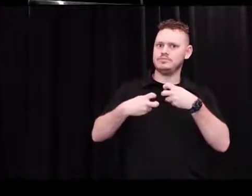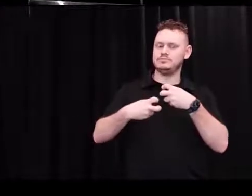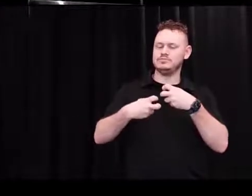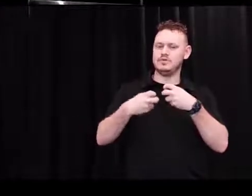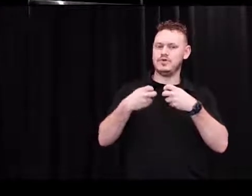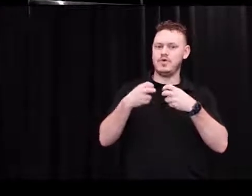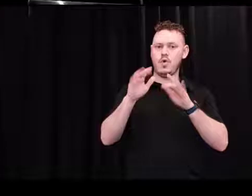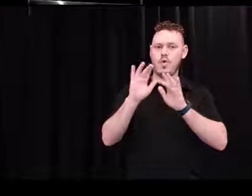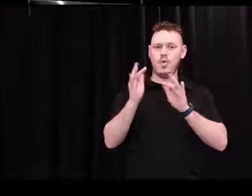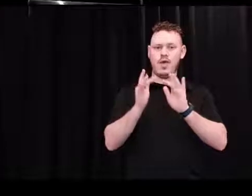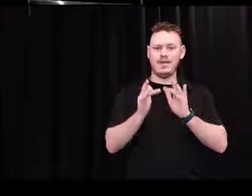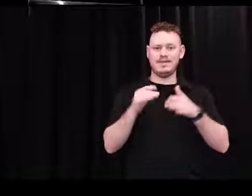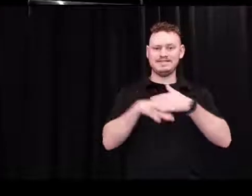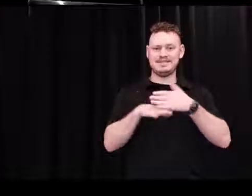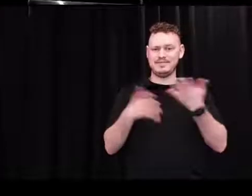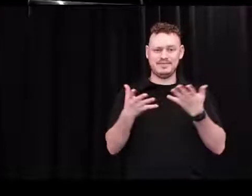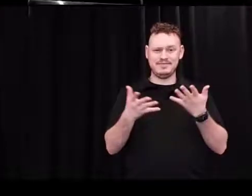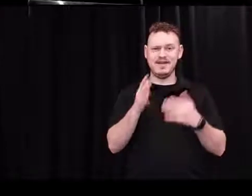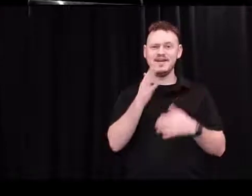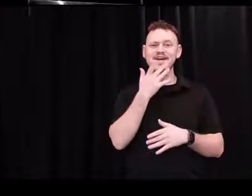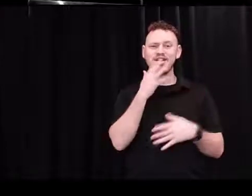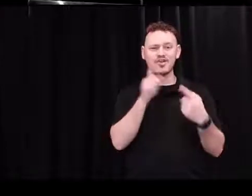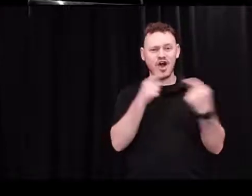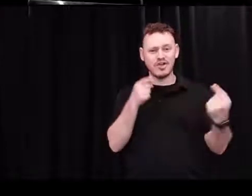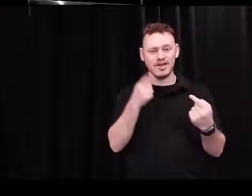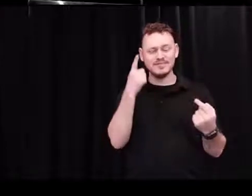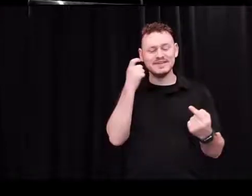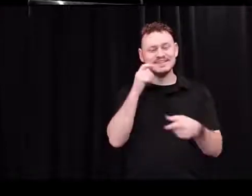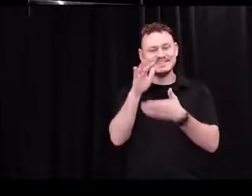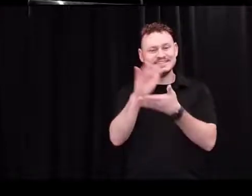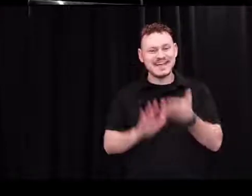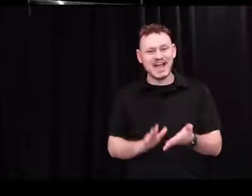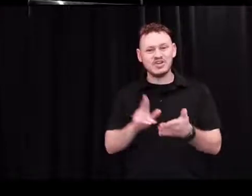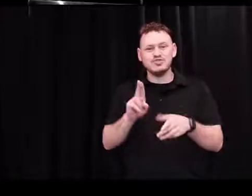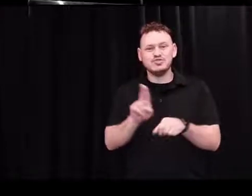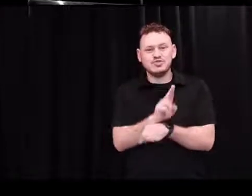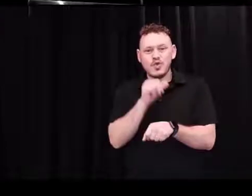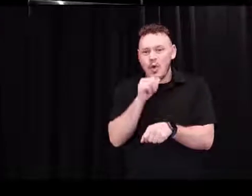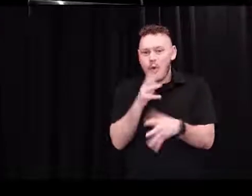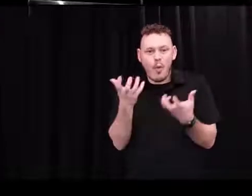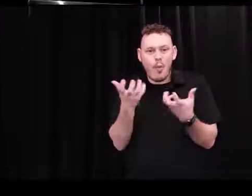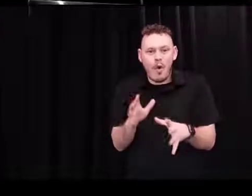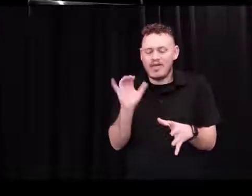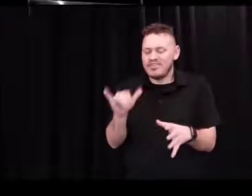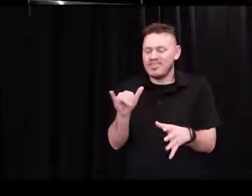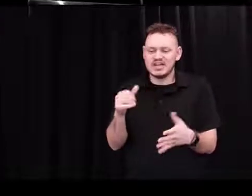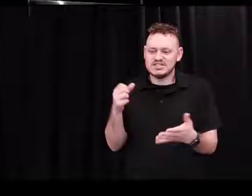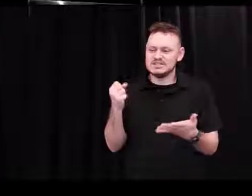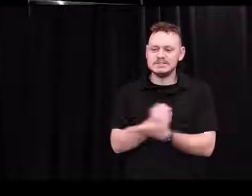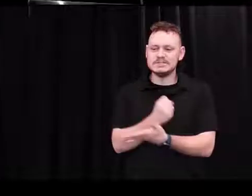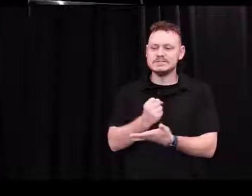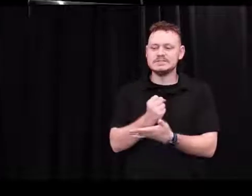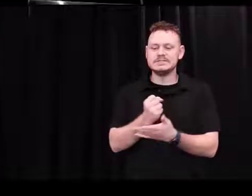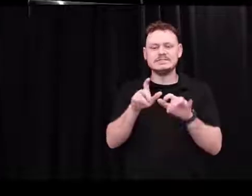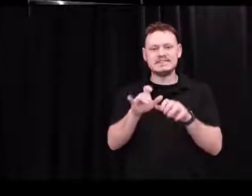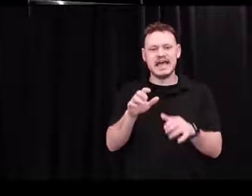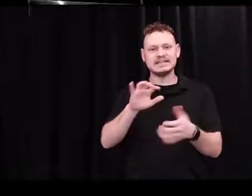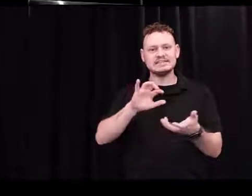contrast because designers don't want that darn text effing up their beautiful design. Right? So